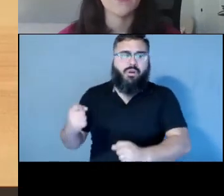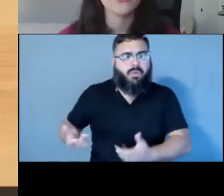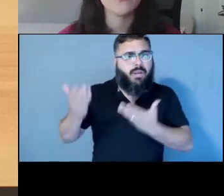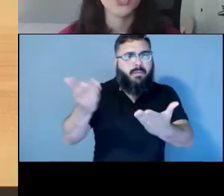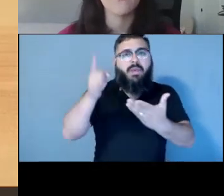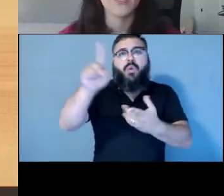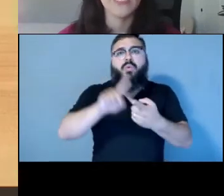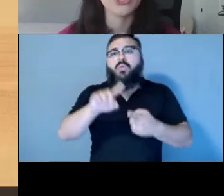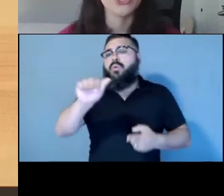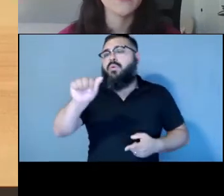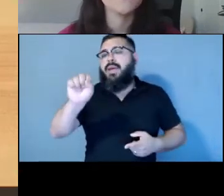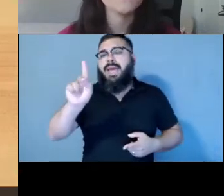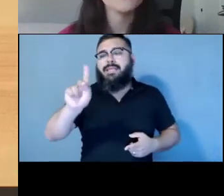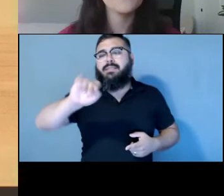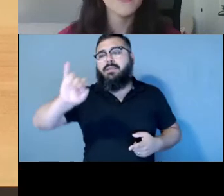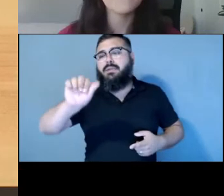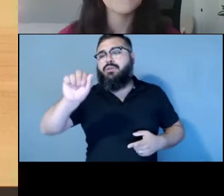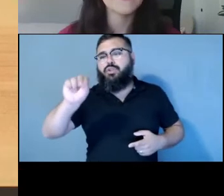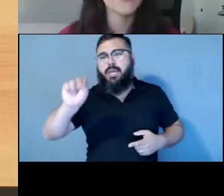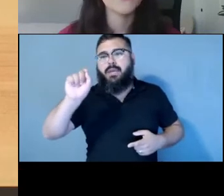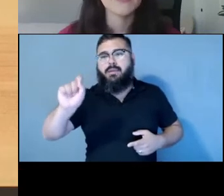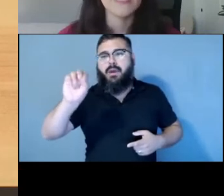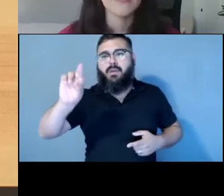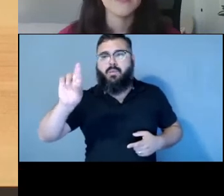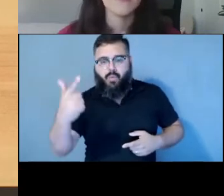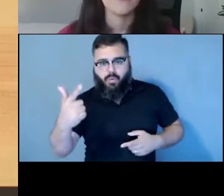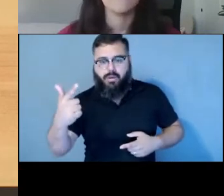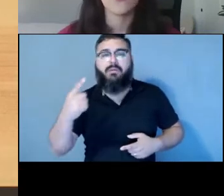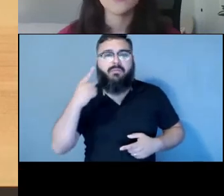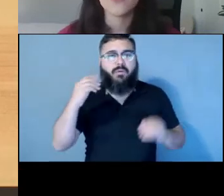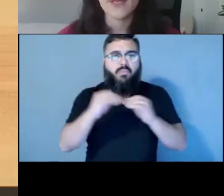about job accommodations, and then the EEOC also,